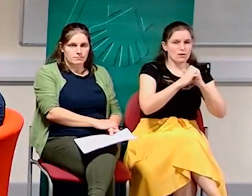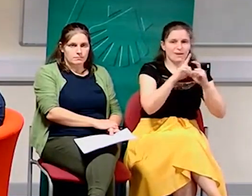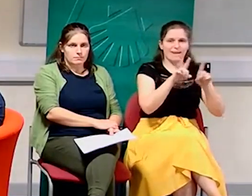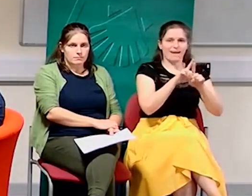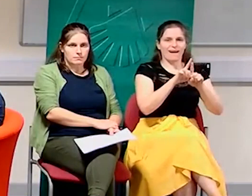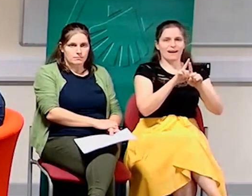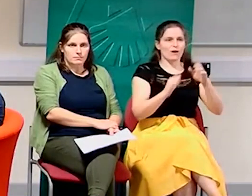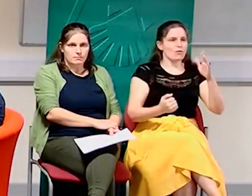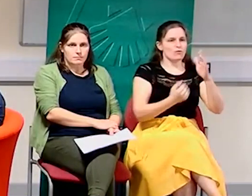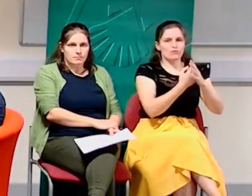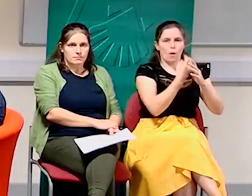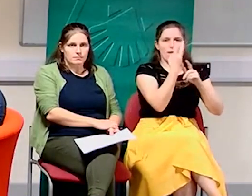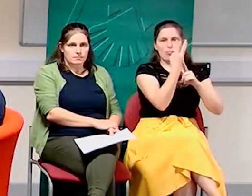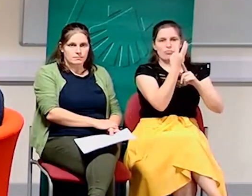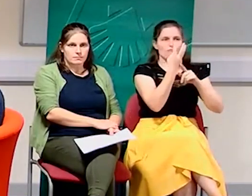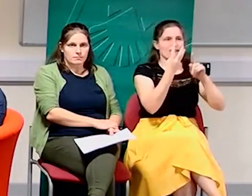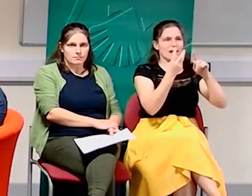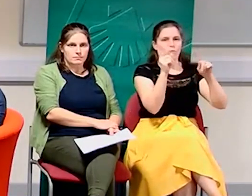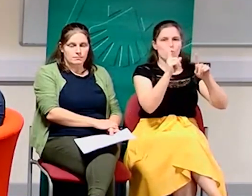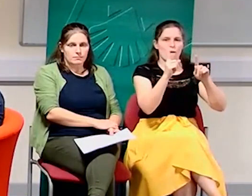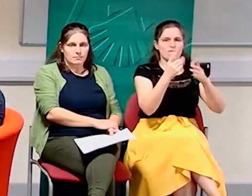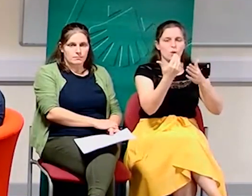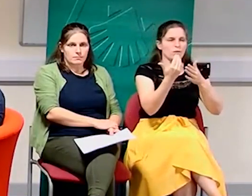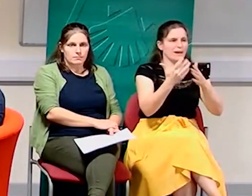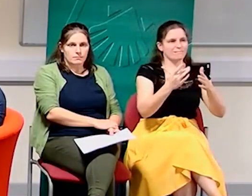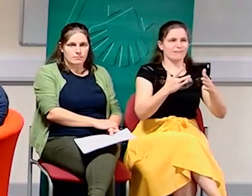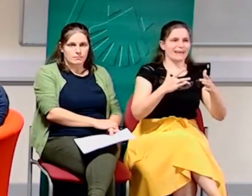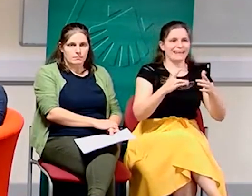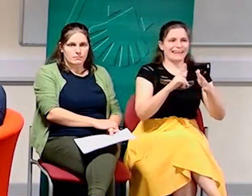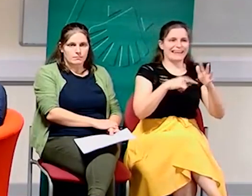sustainability wants to be in the top this and that but I I haven't seen anything that says we